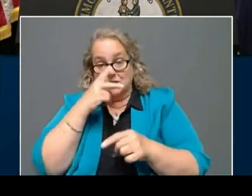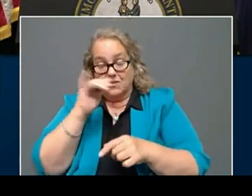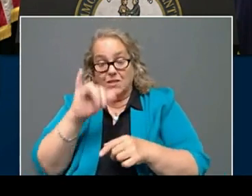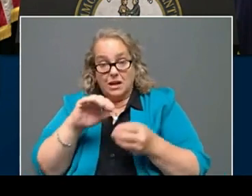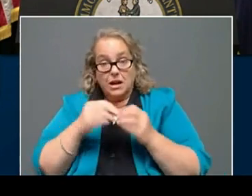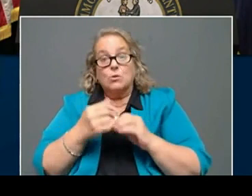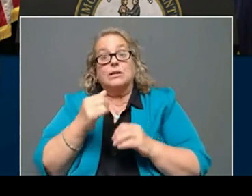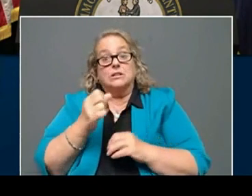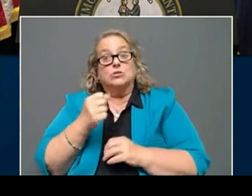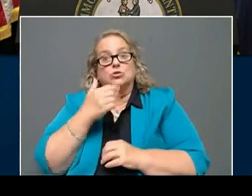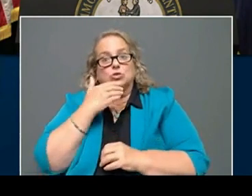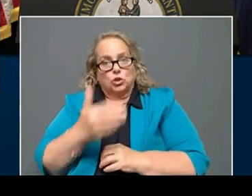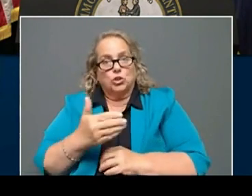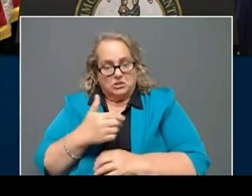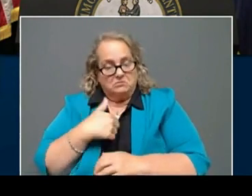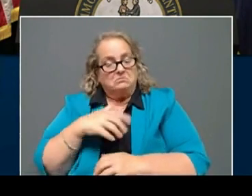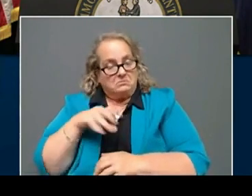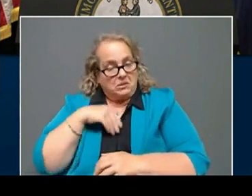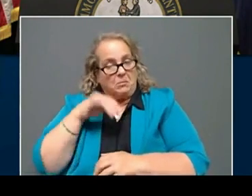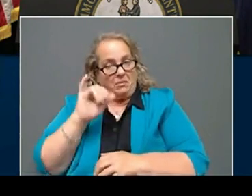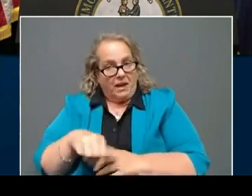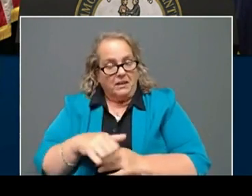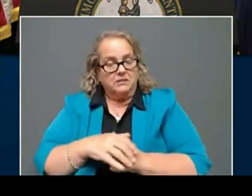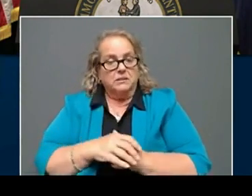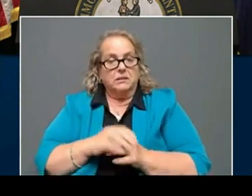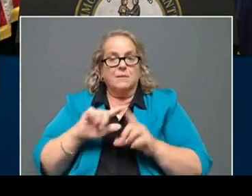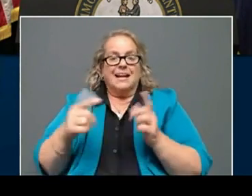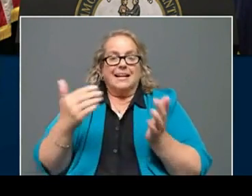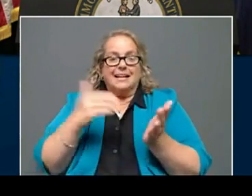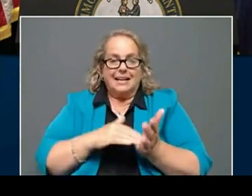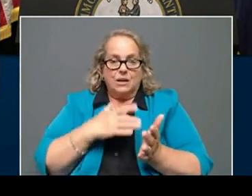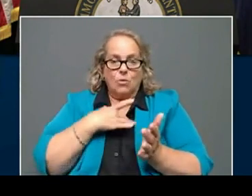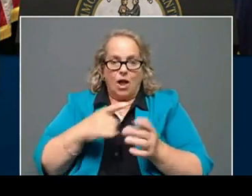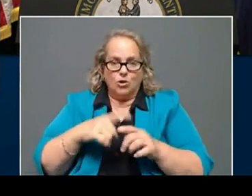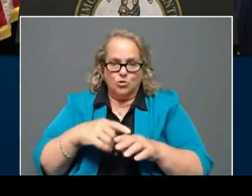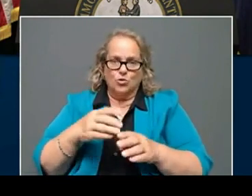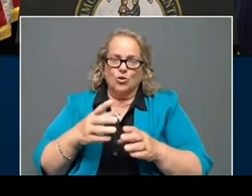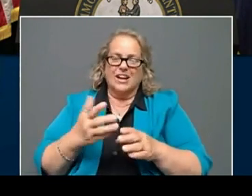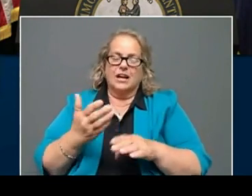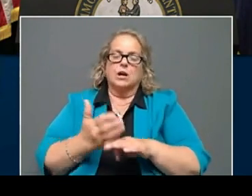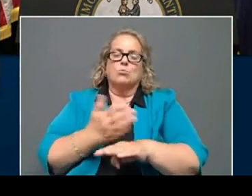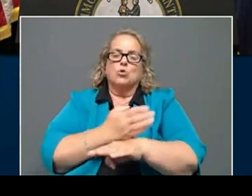will take. But again, would like to improve upon uh, and 12 to 17 year olds,